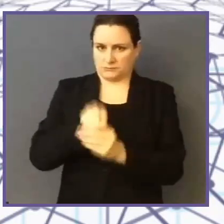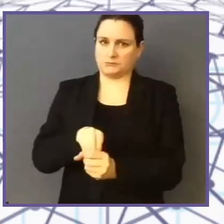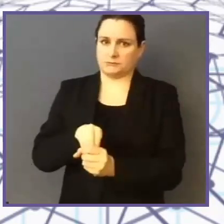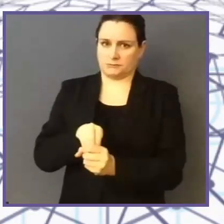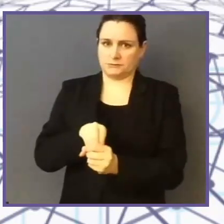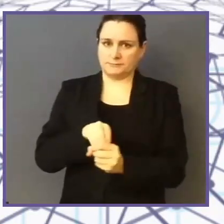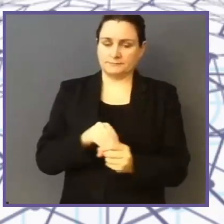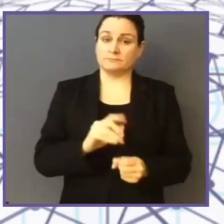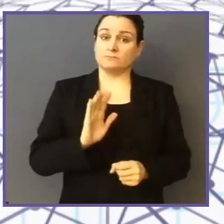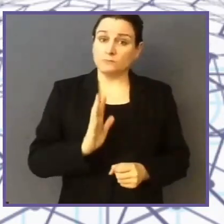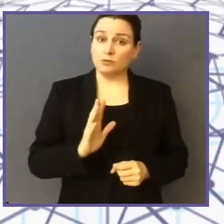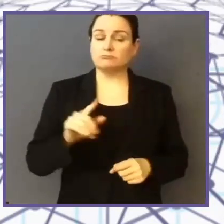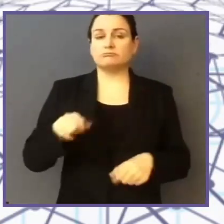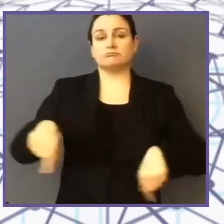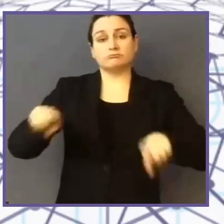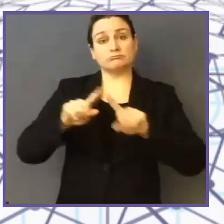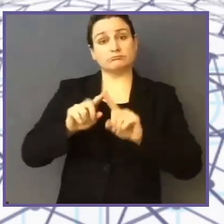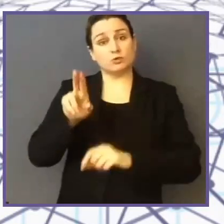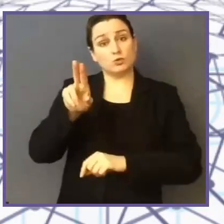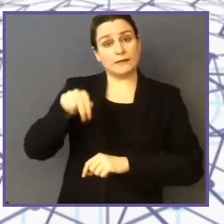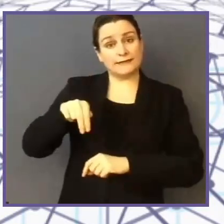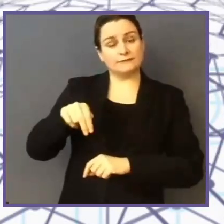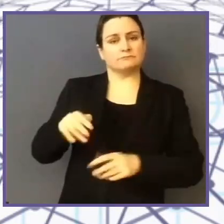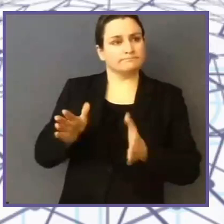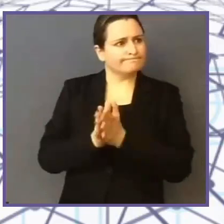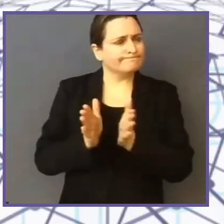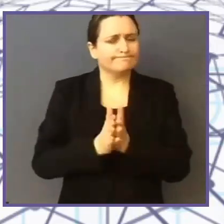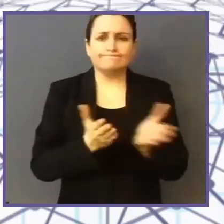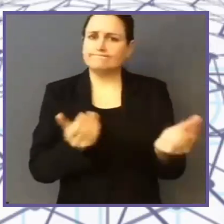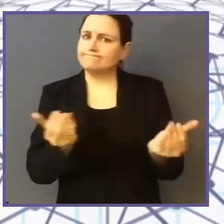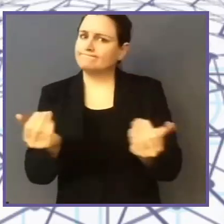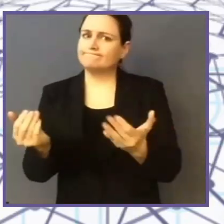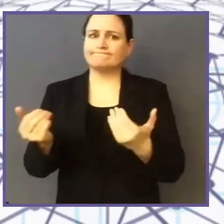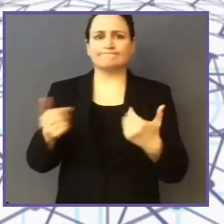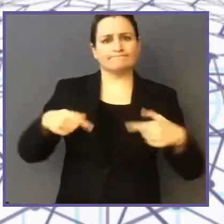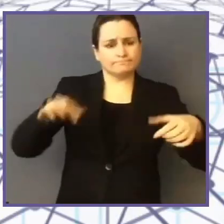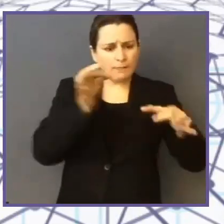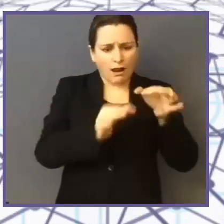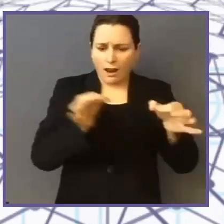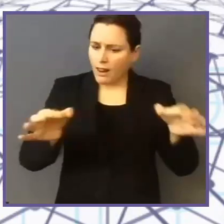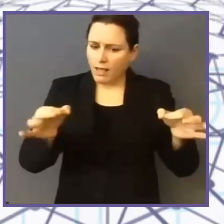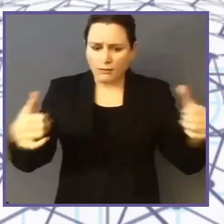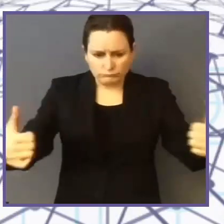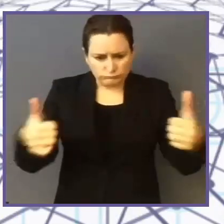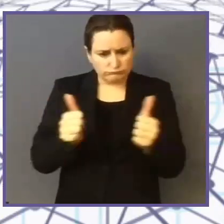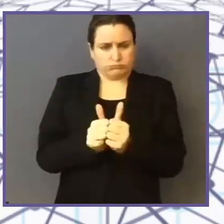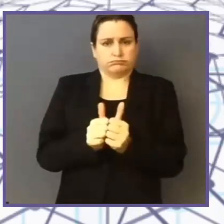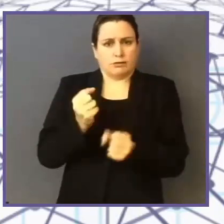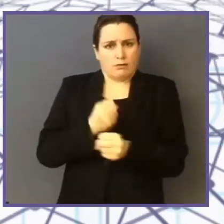member states to develop, implement and strengthen policies and programmes to improve access to 80.